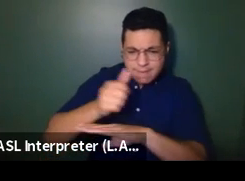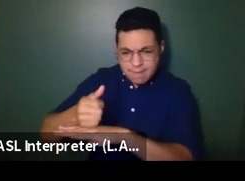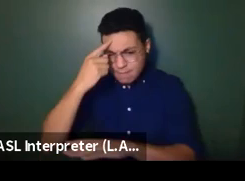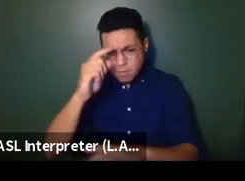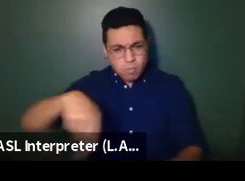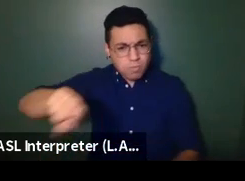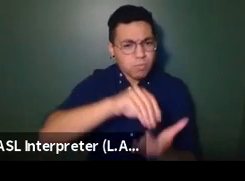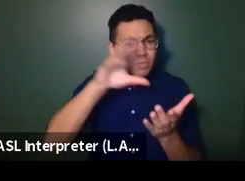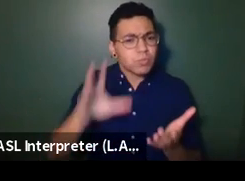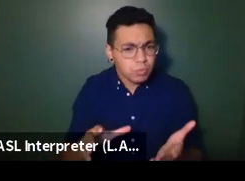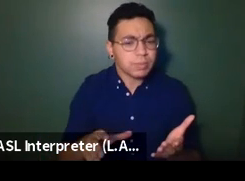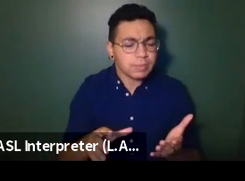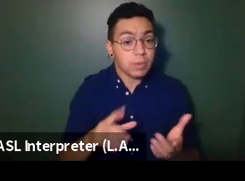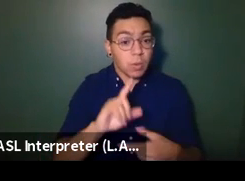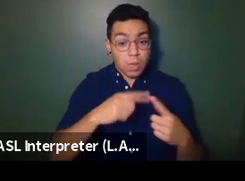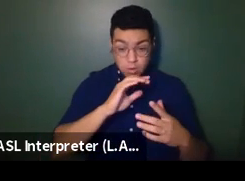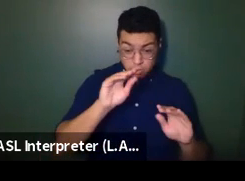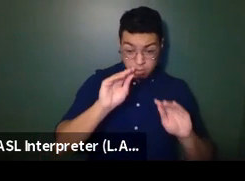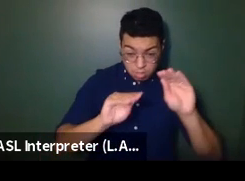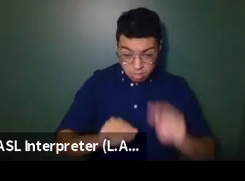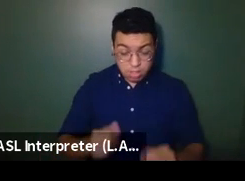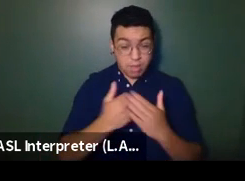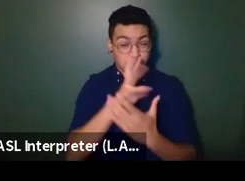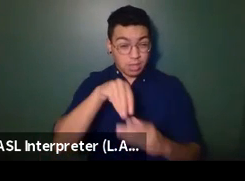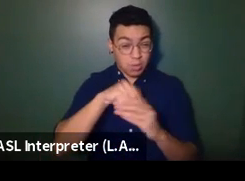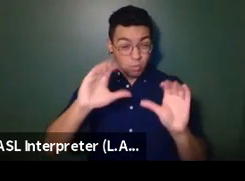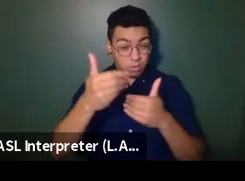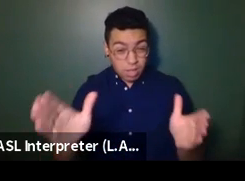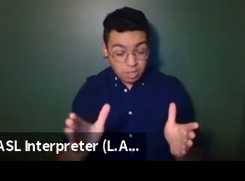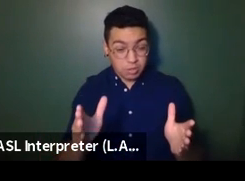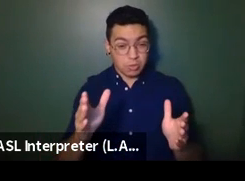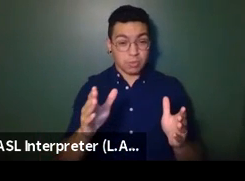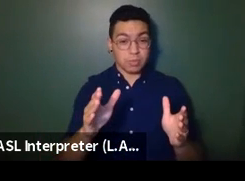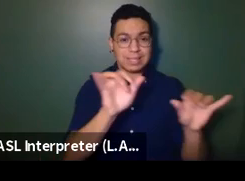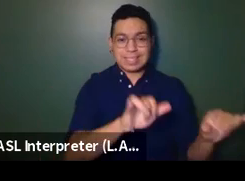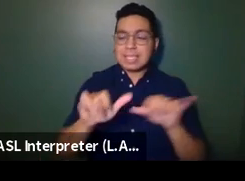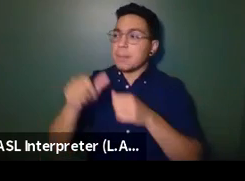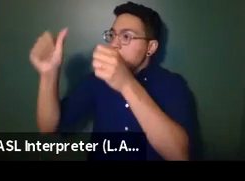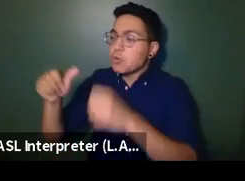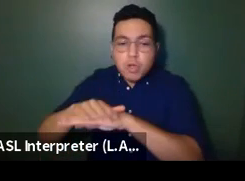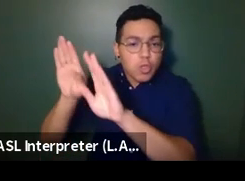Jeff Crawford: everything into your virtual classroom, as you're framing it out, it's almost like that poster on the wall that you would hang in your classroom.